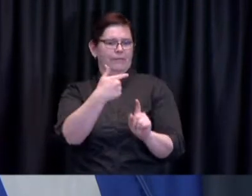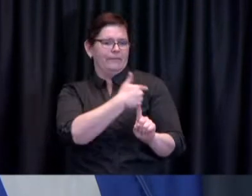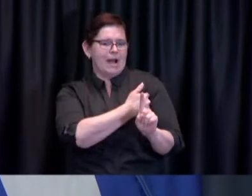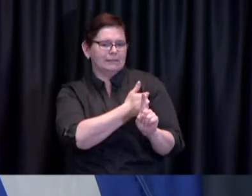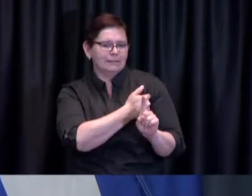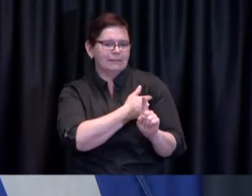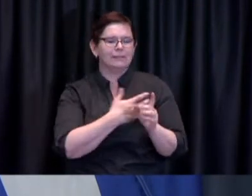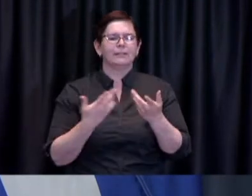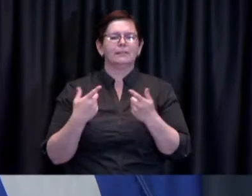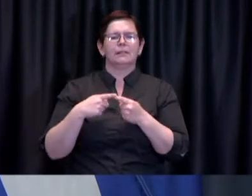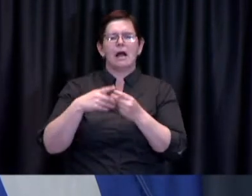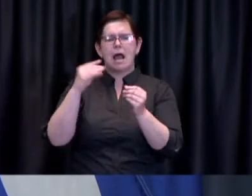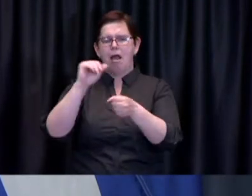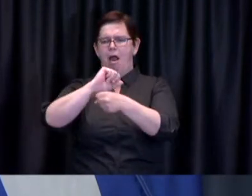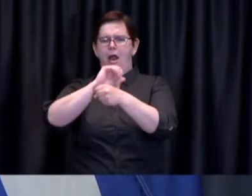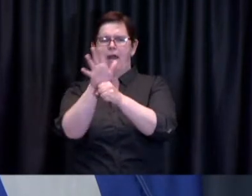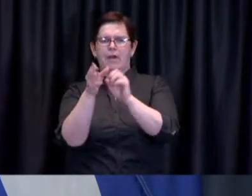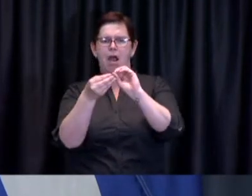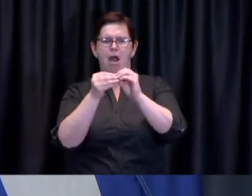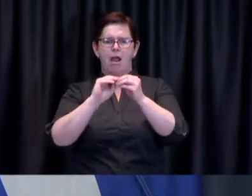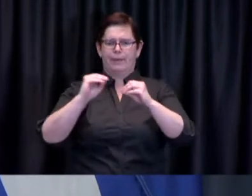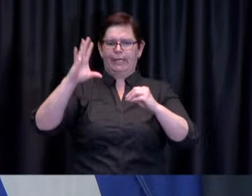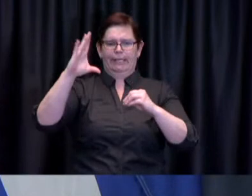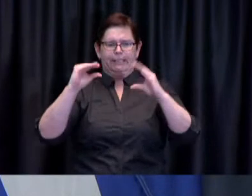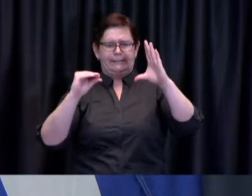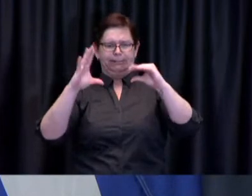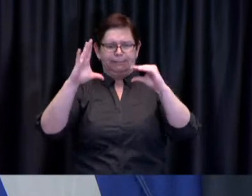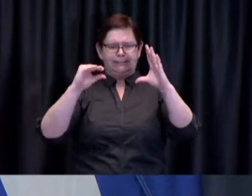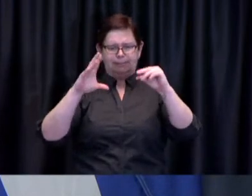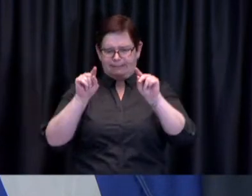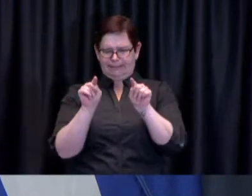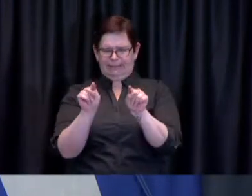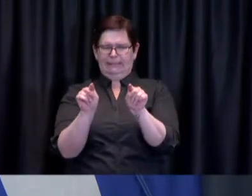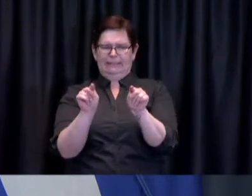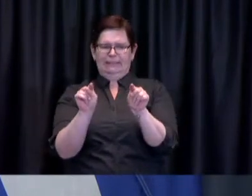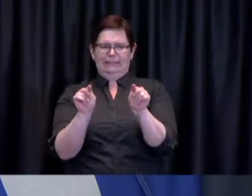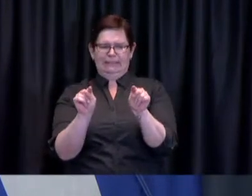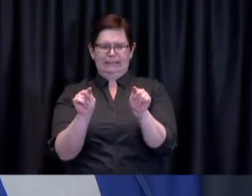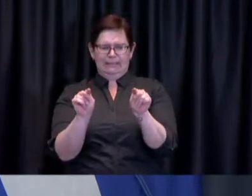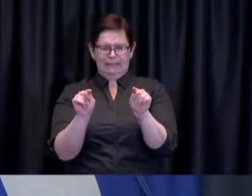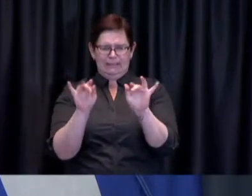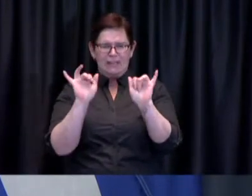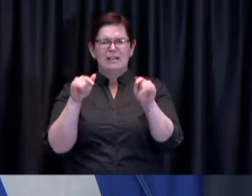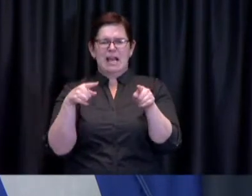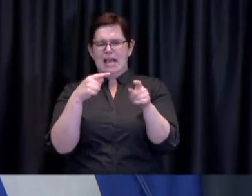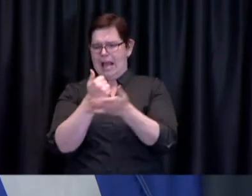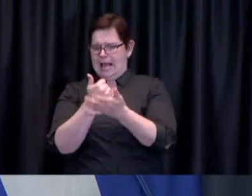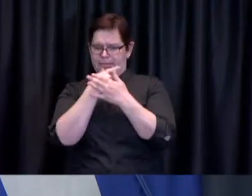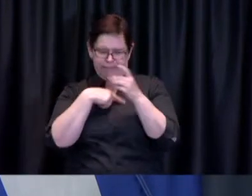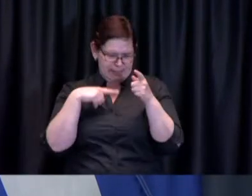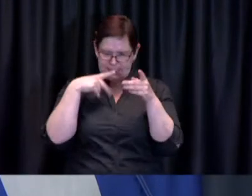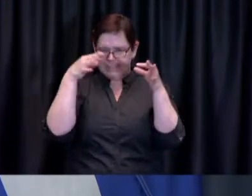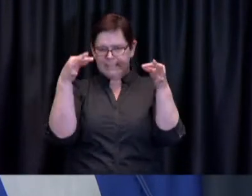been and it's the combination of those two pieces of data that help us to inform how best to situate